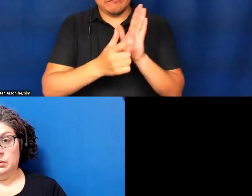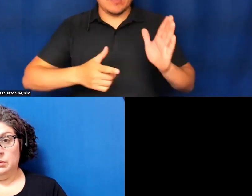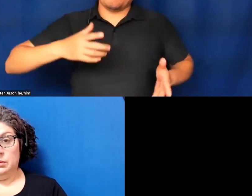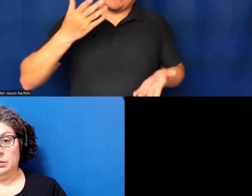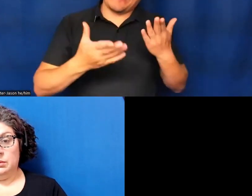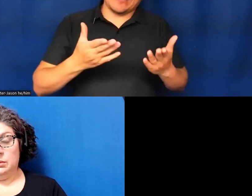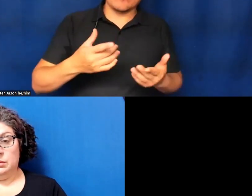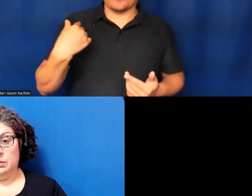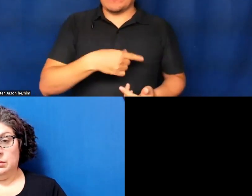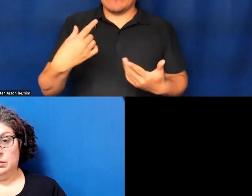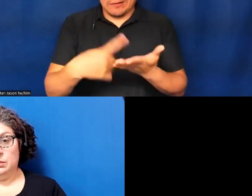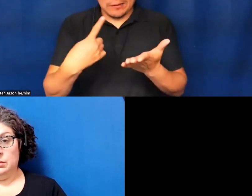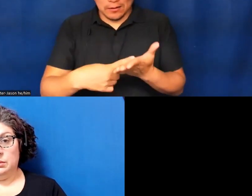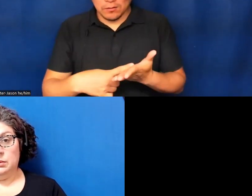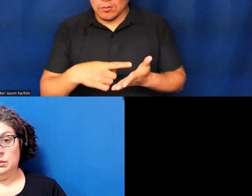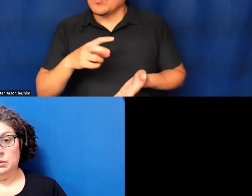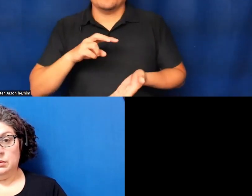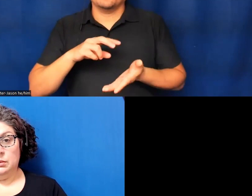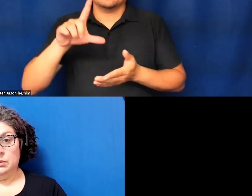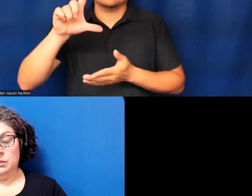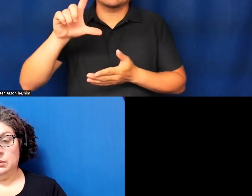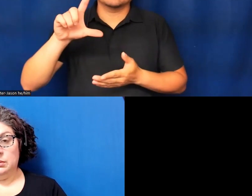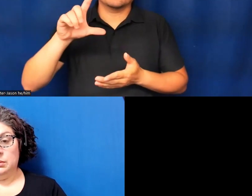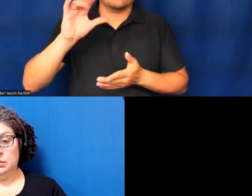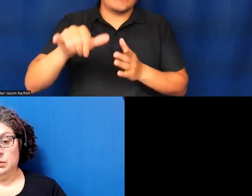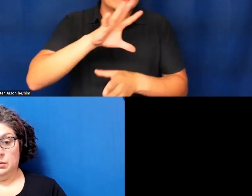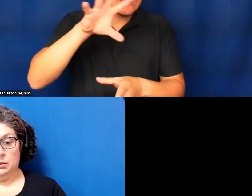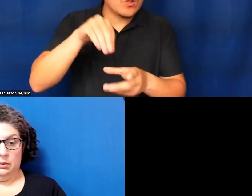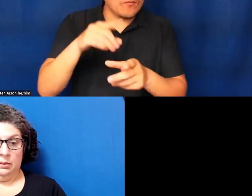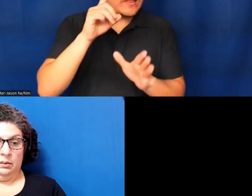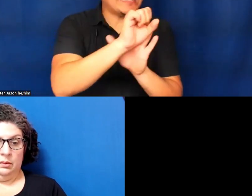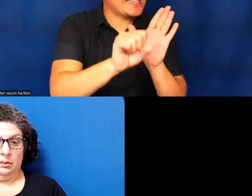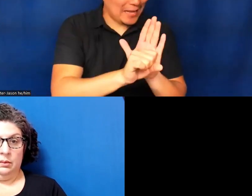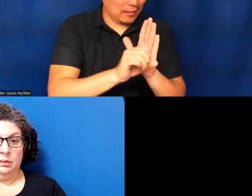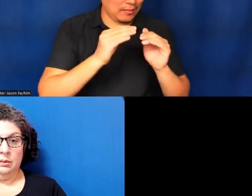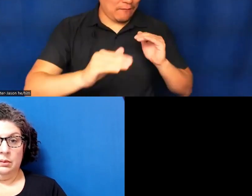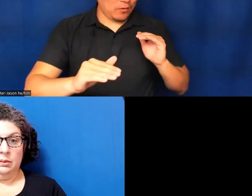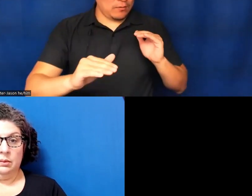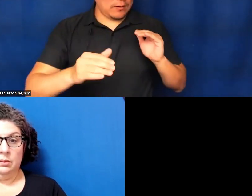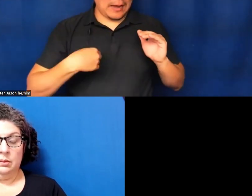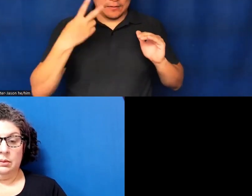been a lot of discussion about what that encompasses at the state level as I've seen in the literature.